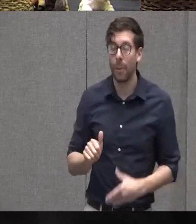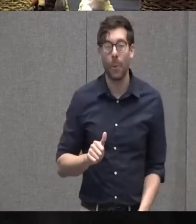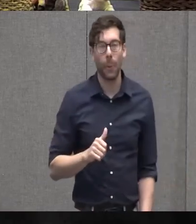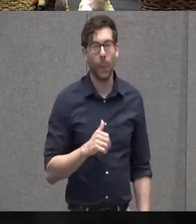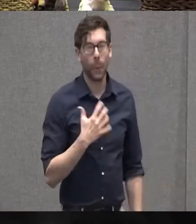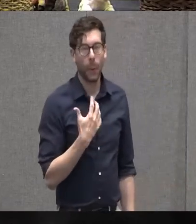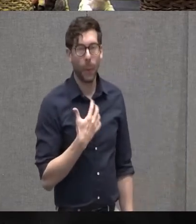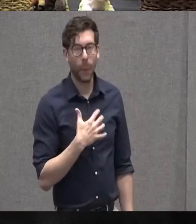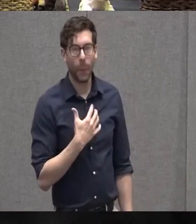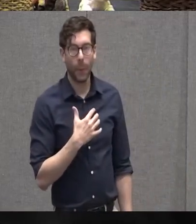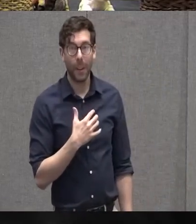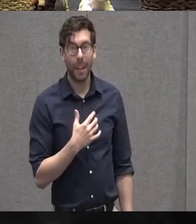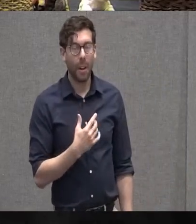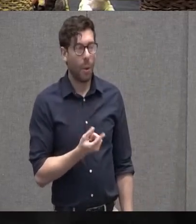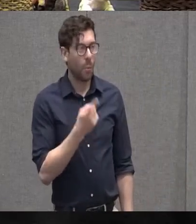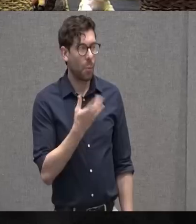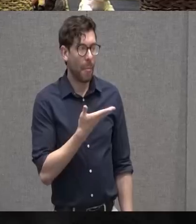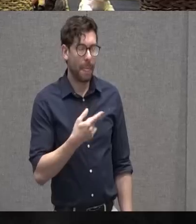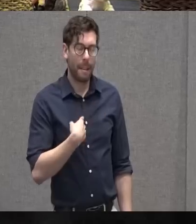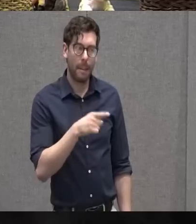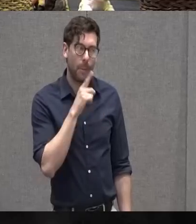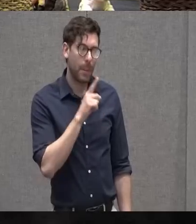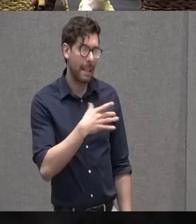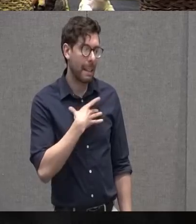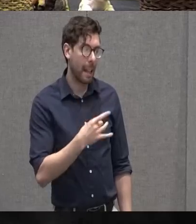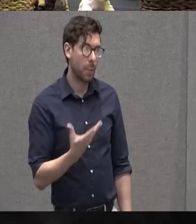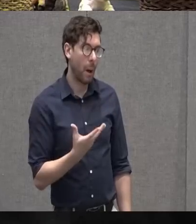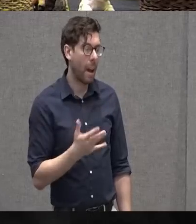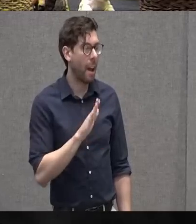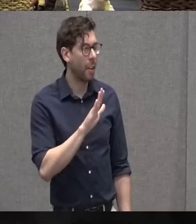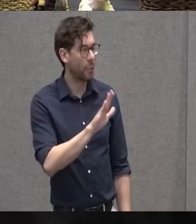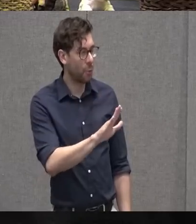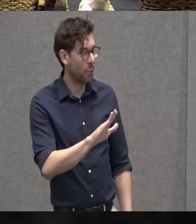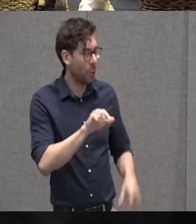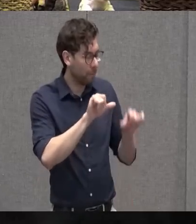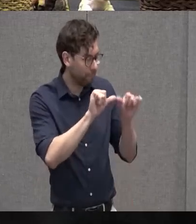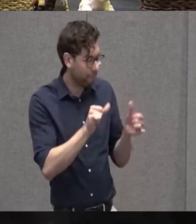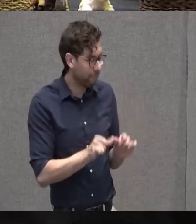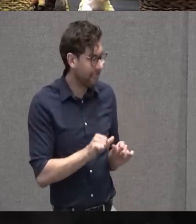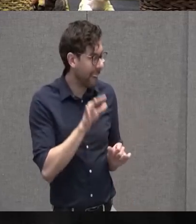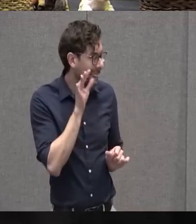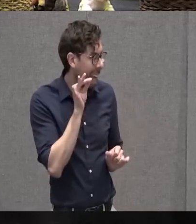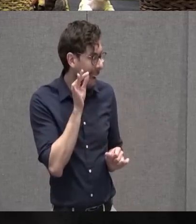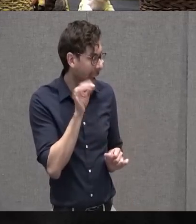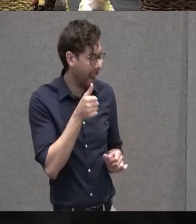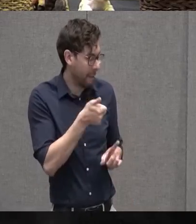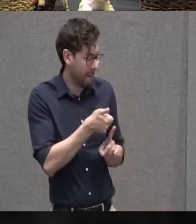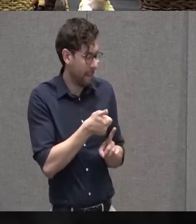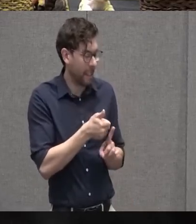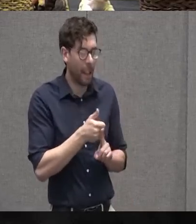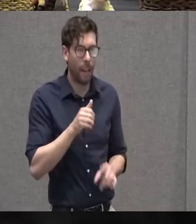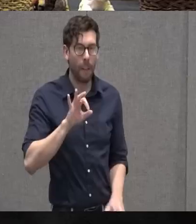was your little ceramic cat because it was so fragile and it's also my favorite color, green.